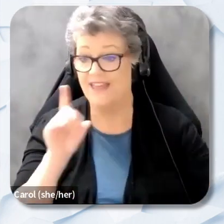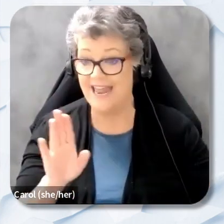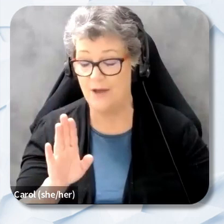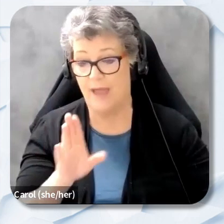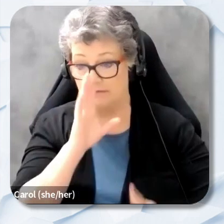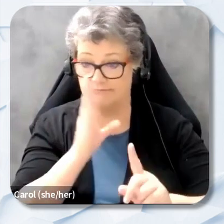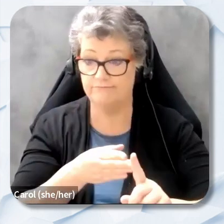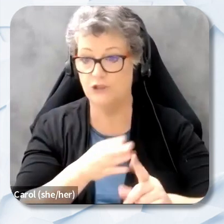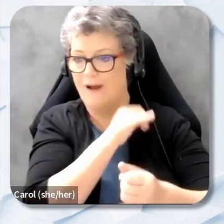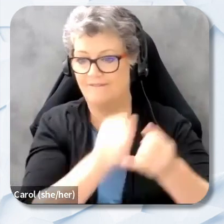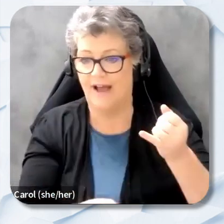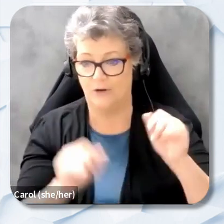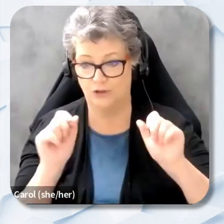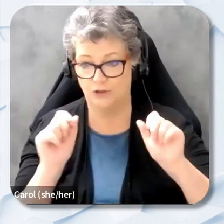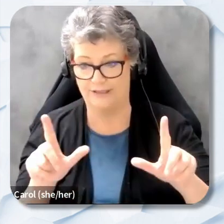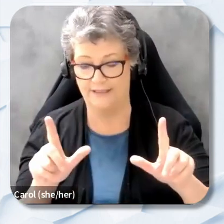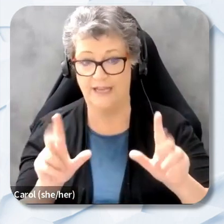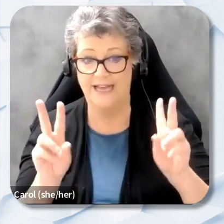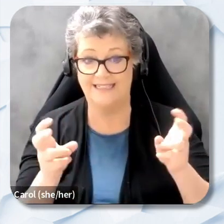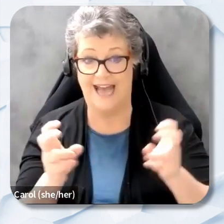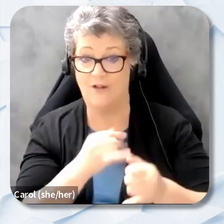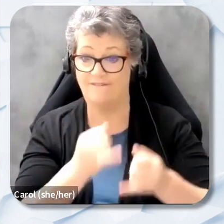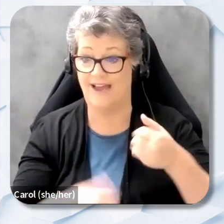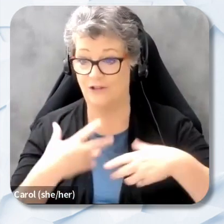them to a final screen titled Final Summary.